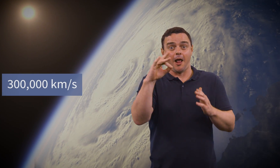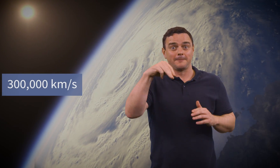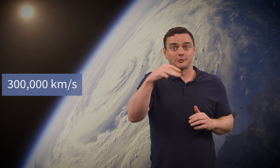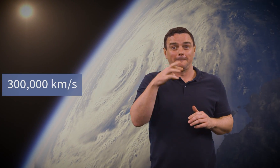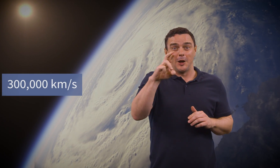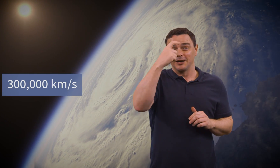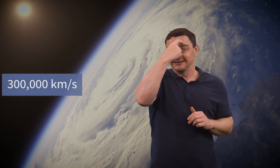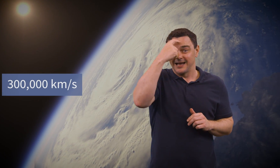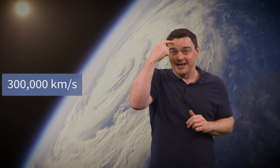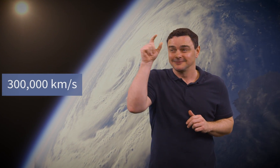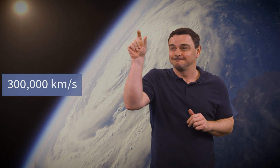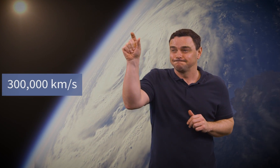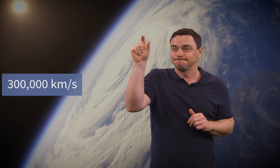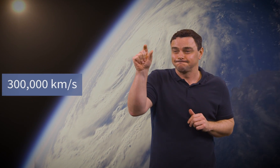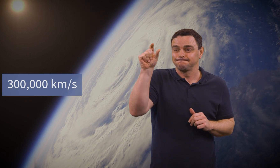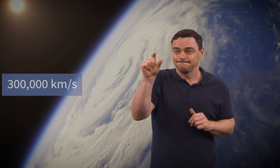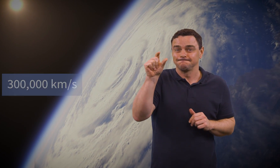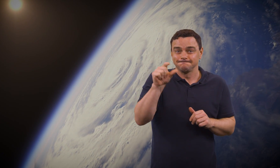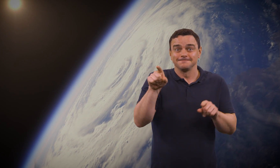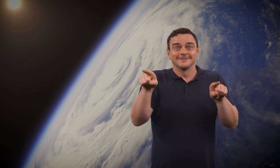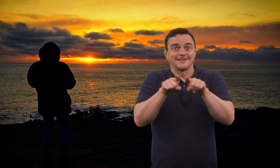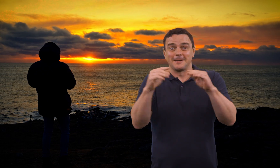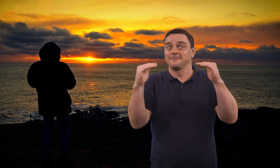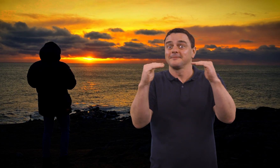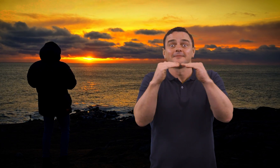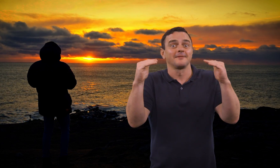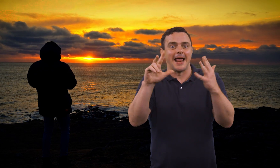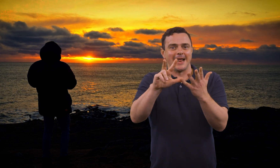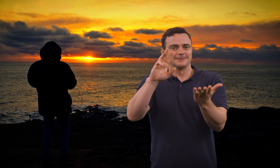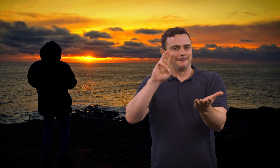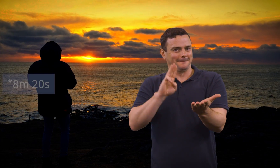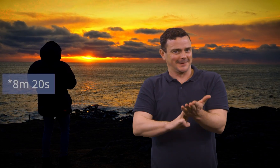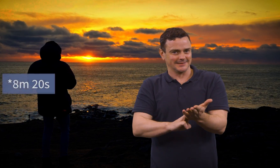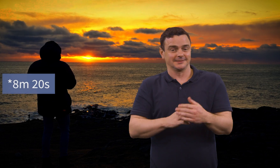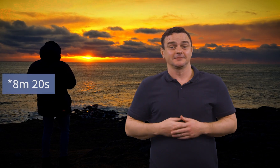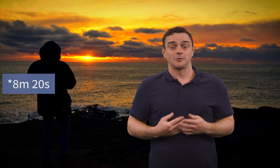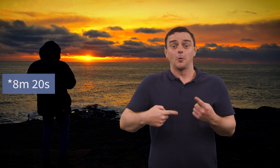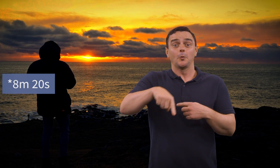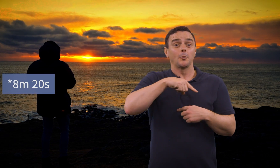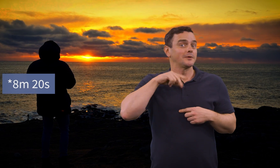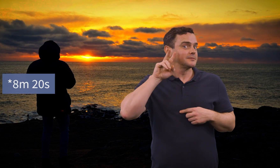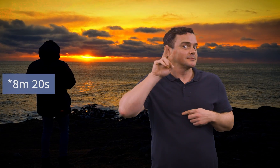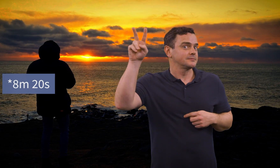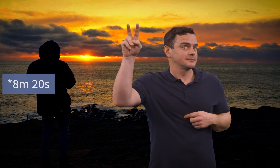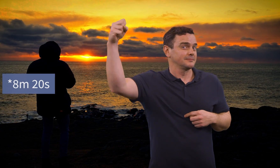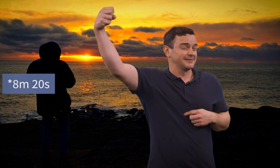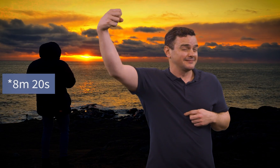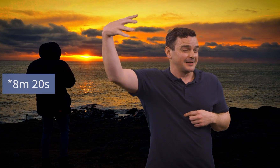of 300,000 km/second. Altogether, that journey takes eight minutes. That means on Earth,